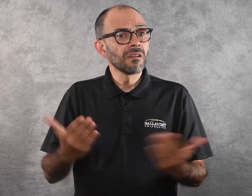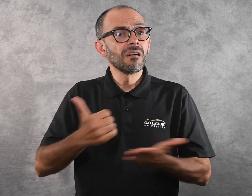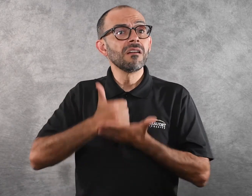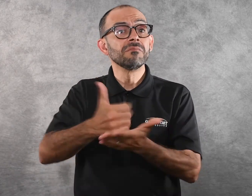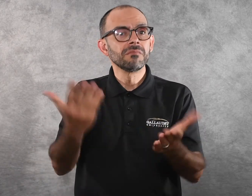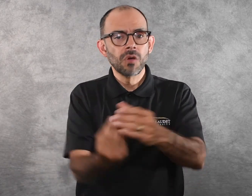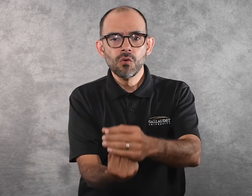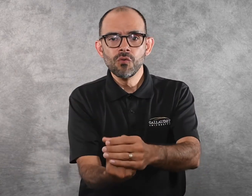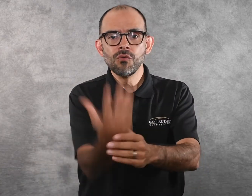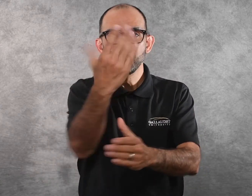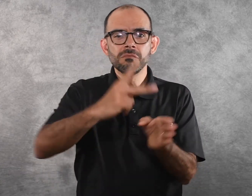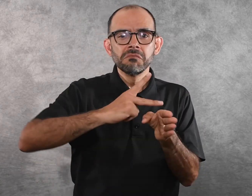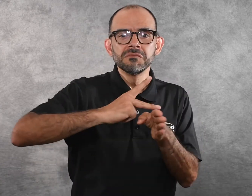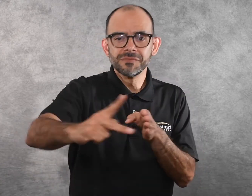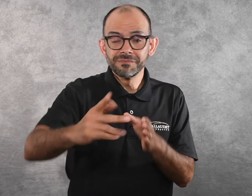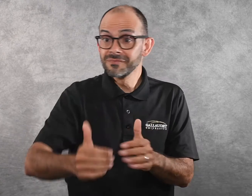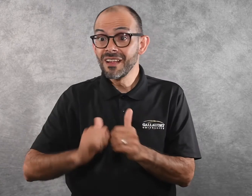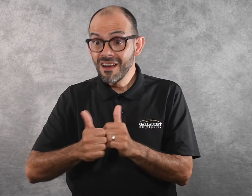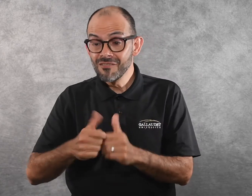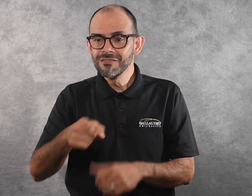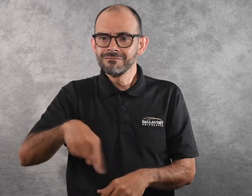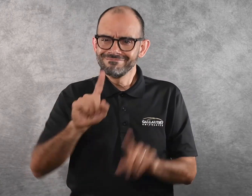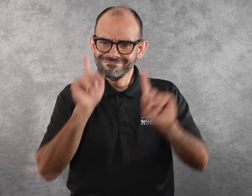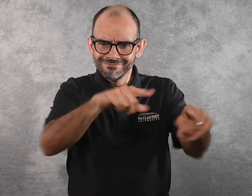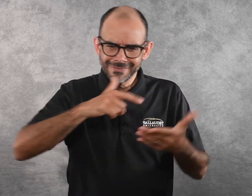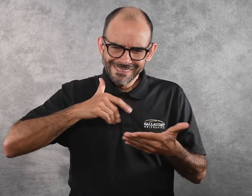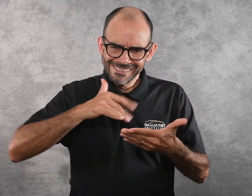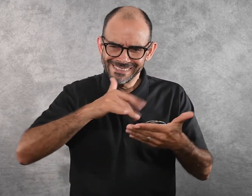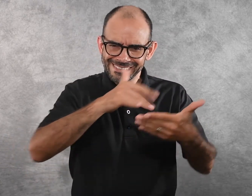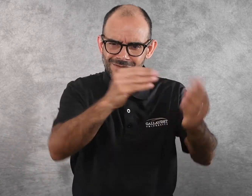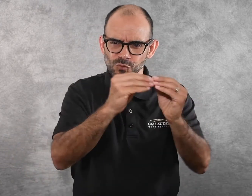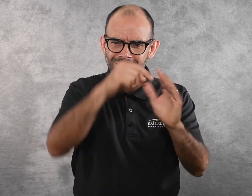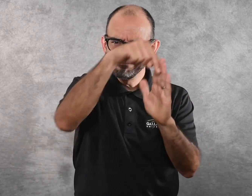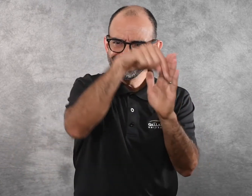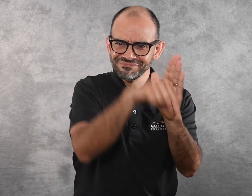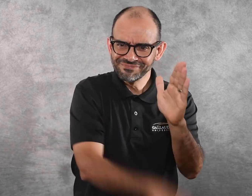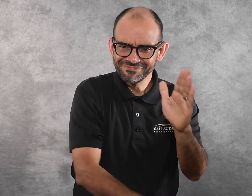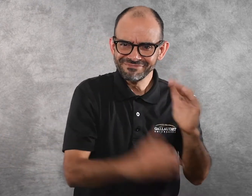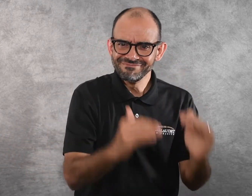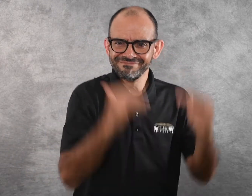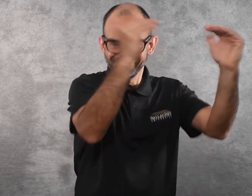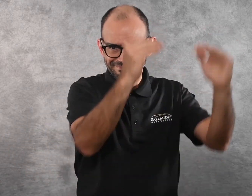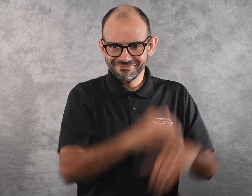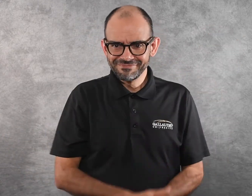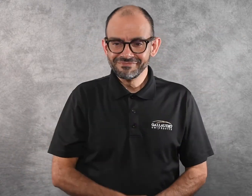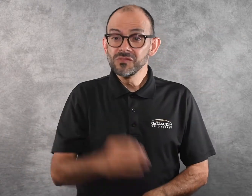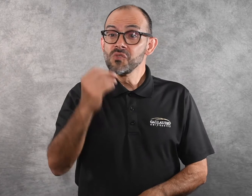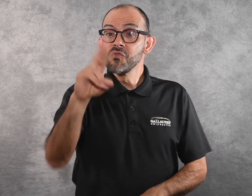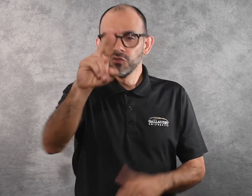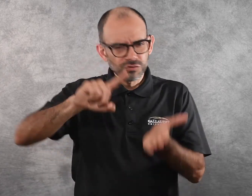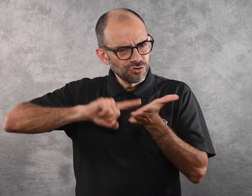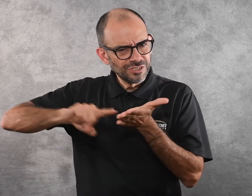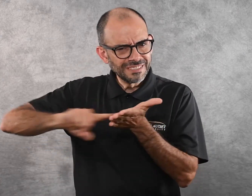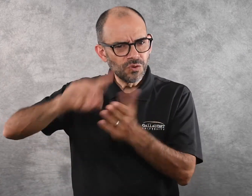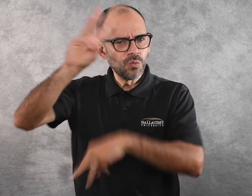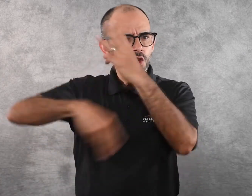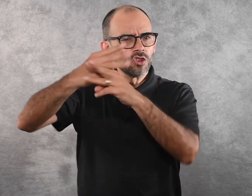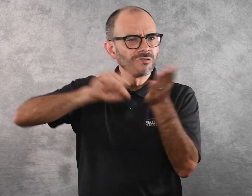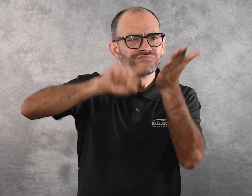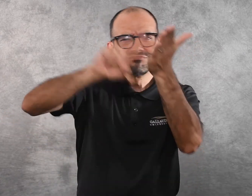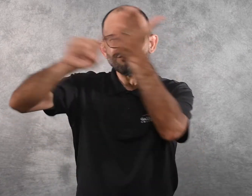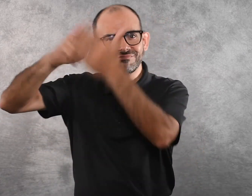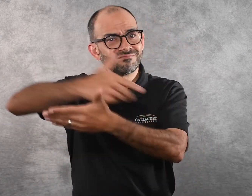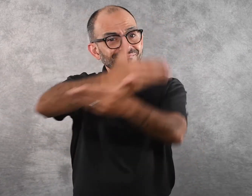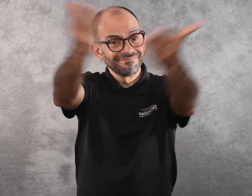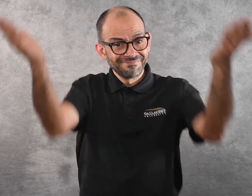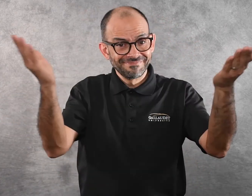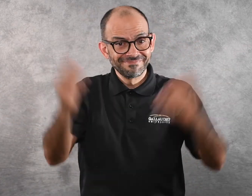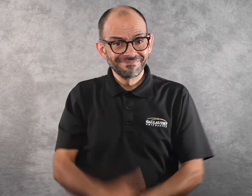to grow professionally by conducting advanced study or research overseas.